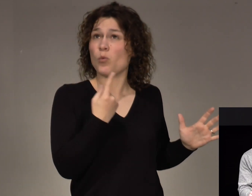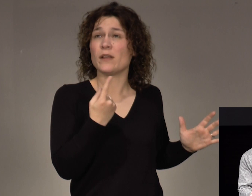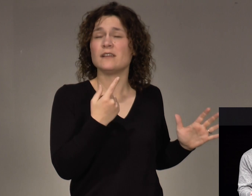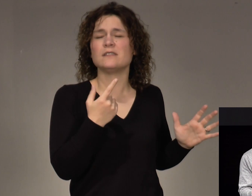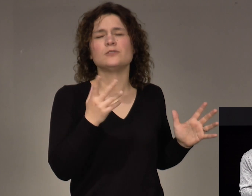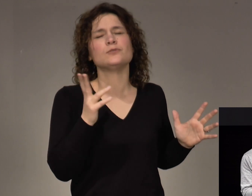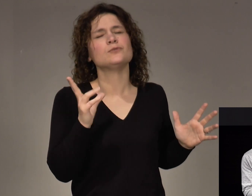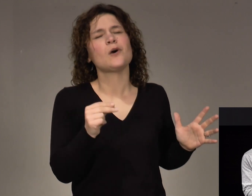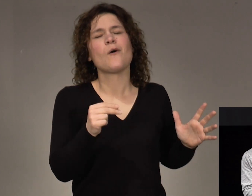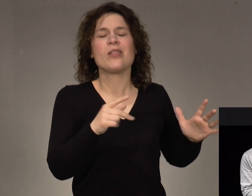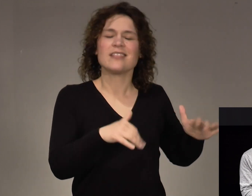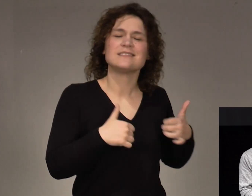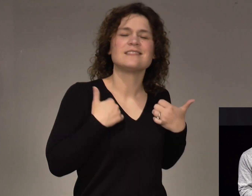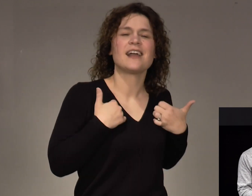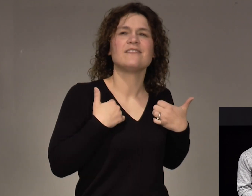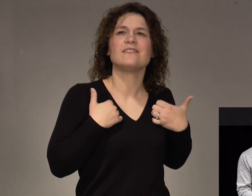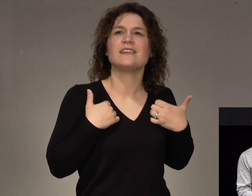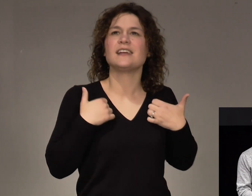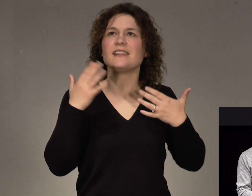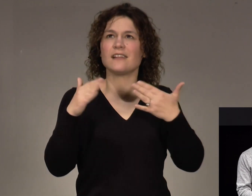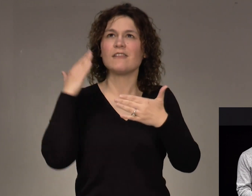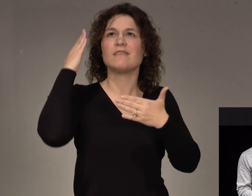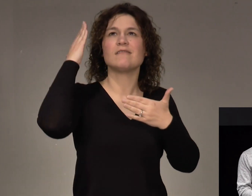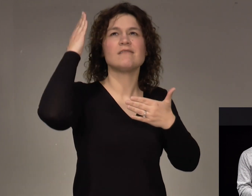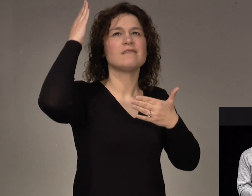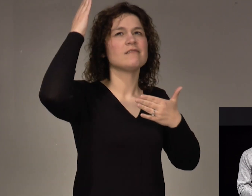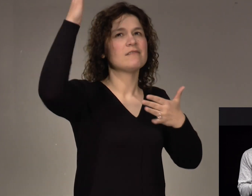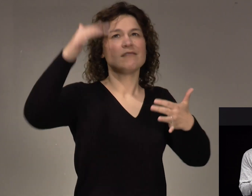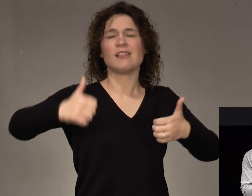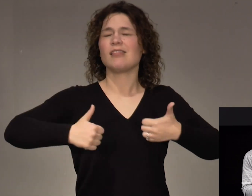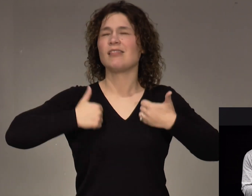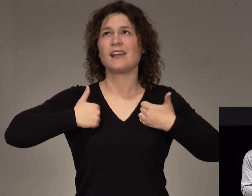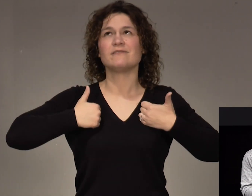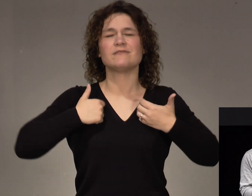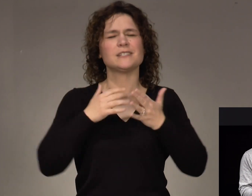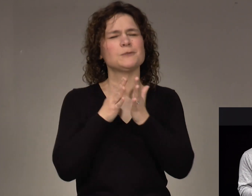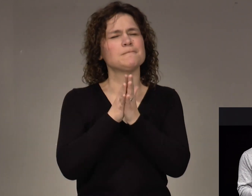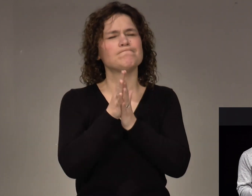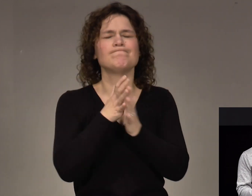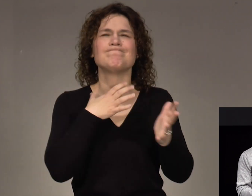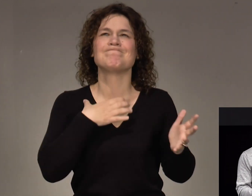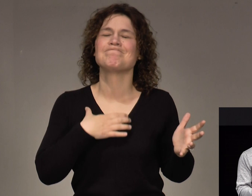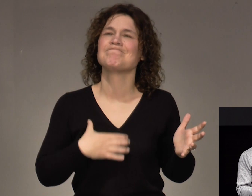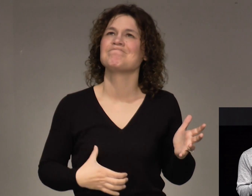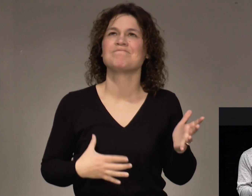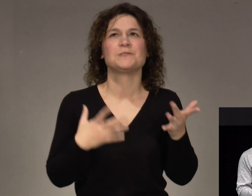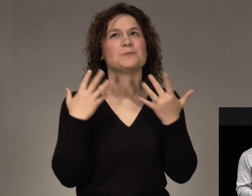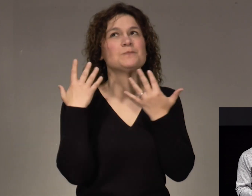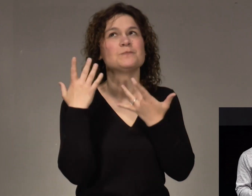and the life to come. And we eagerly await Your appearing.